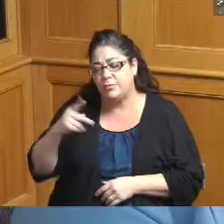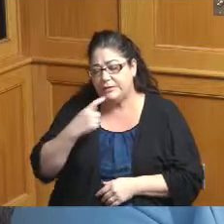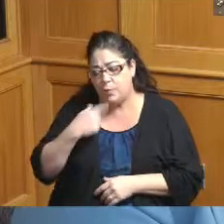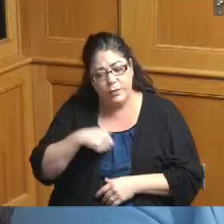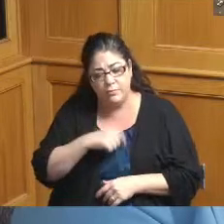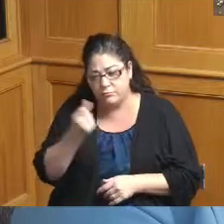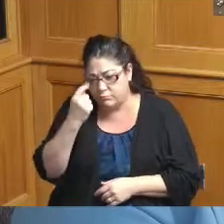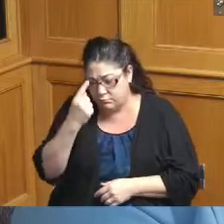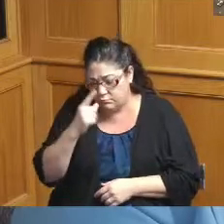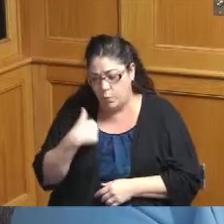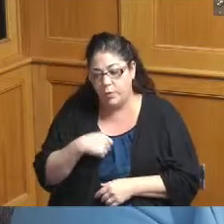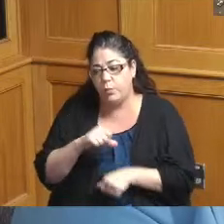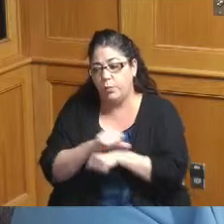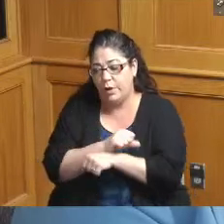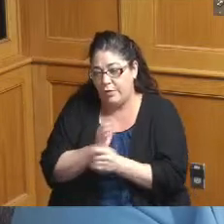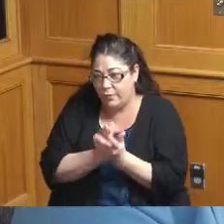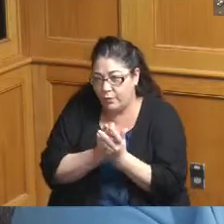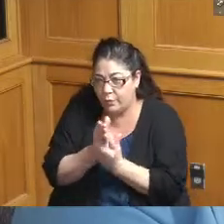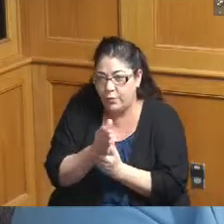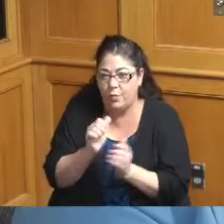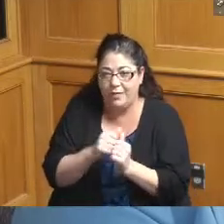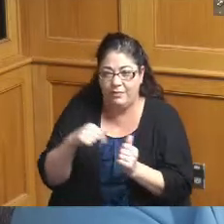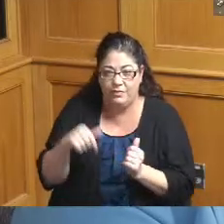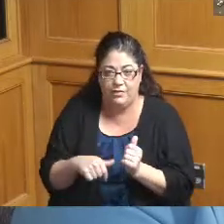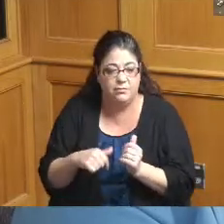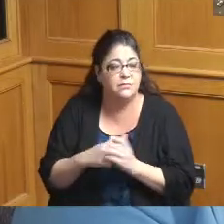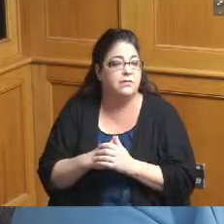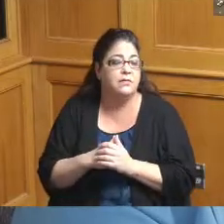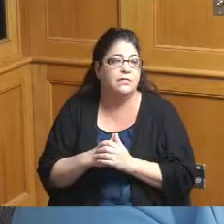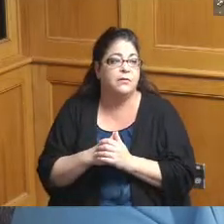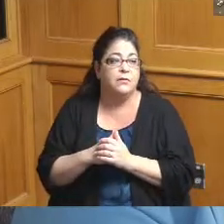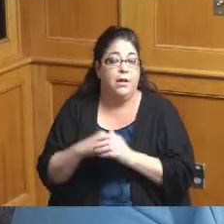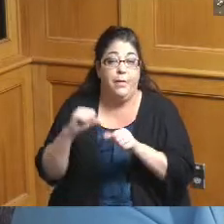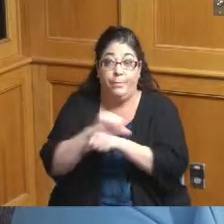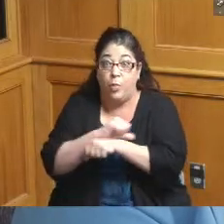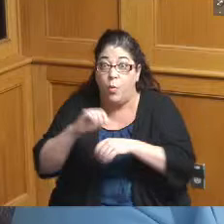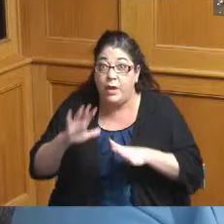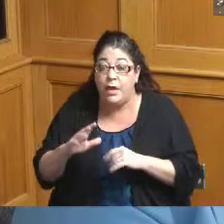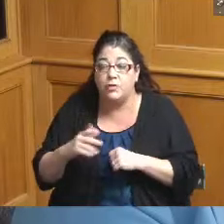we've been working through this as it relates to employees and trying to keep good employees